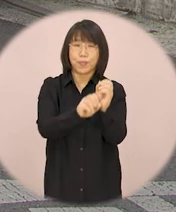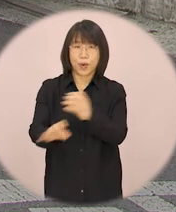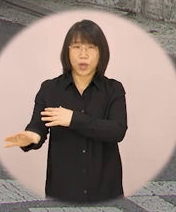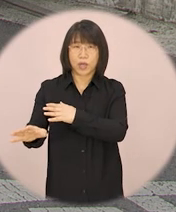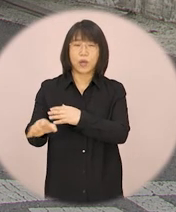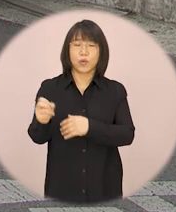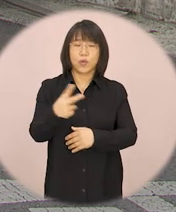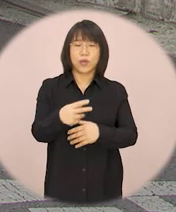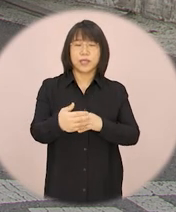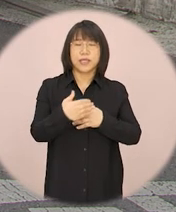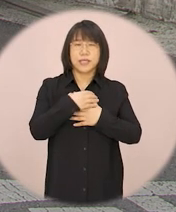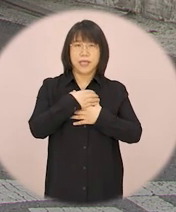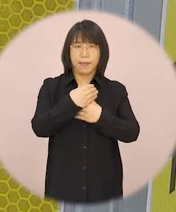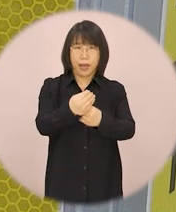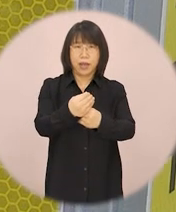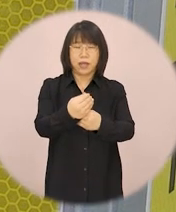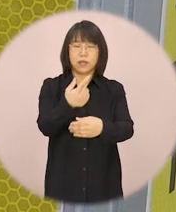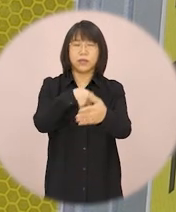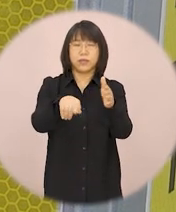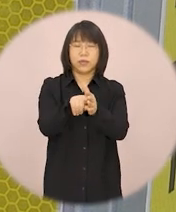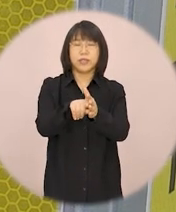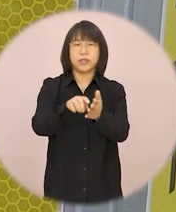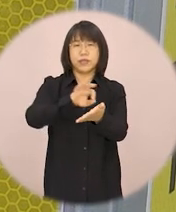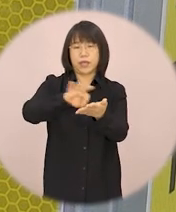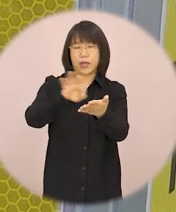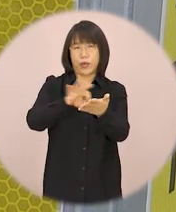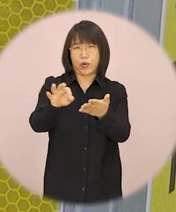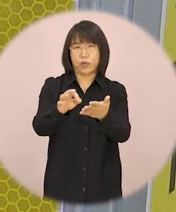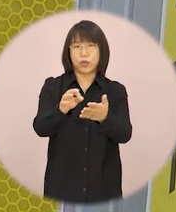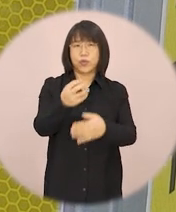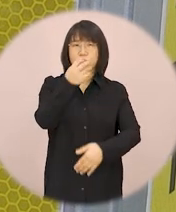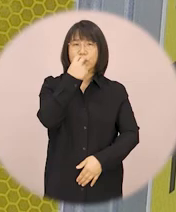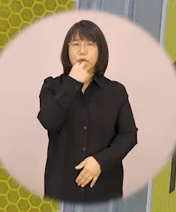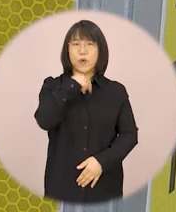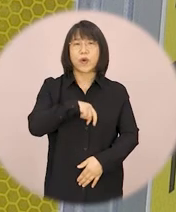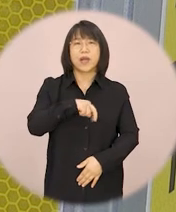but also for the safety of residents, like shooting two birds with one stone.